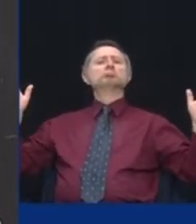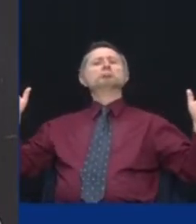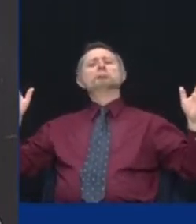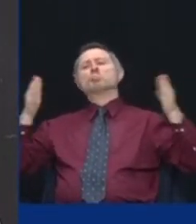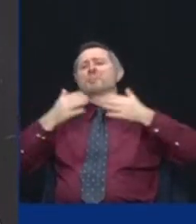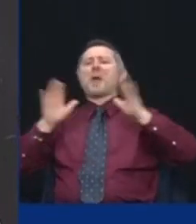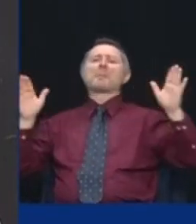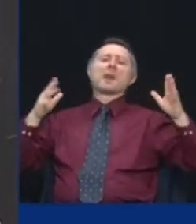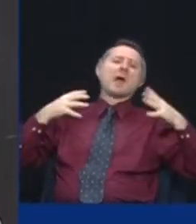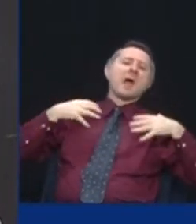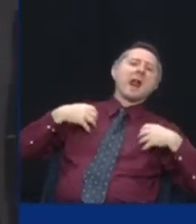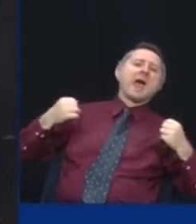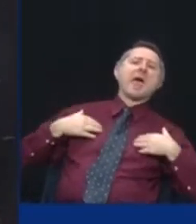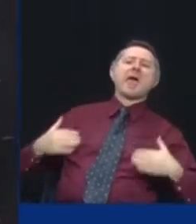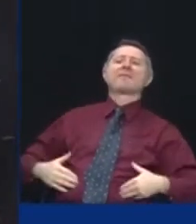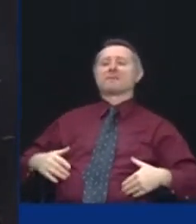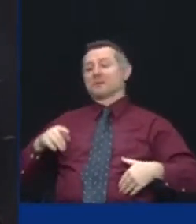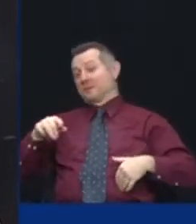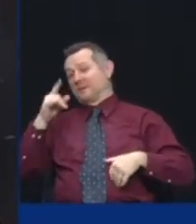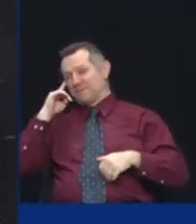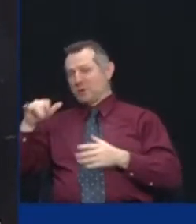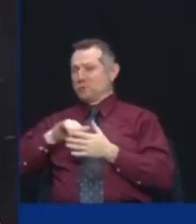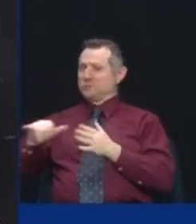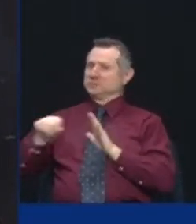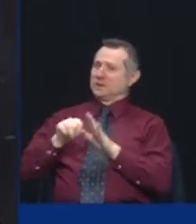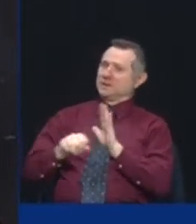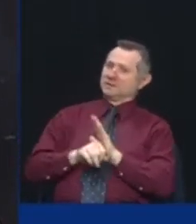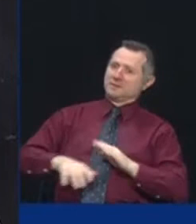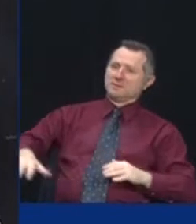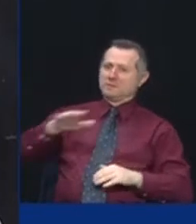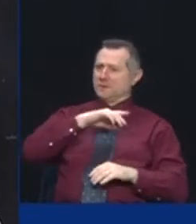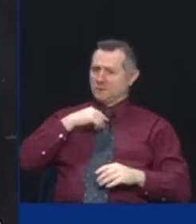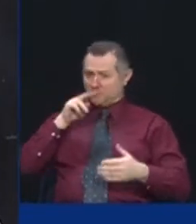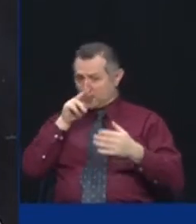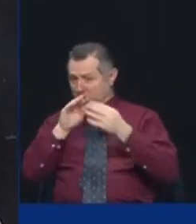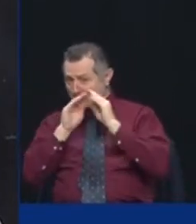COMMISSIONER ZUCKER AND DIRECTOR MOJICA FOR ALL YOU HAVE DONE FOR PUBLIC HEALTH THROUGHOUT THE